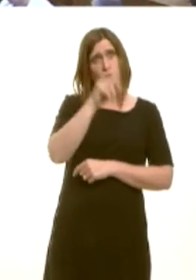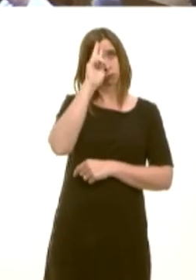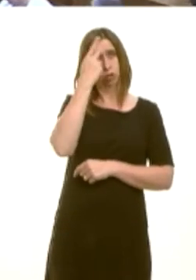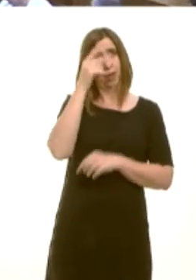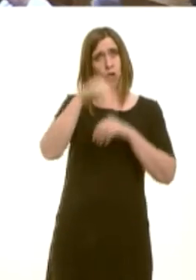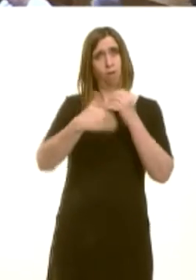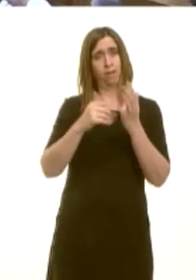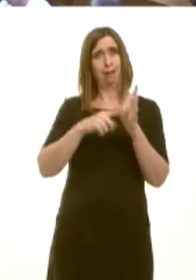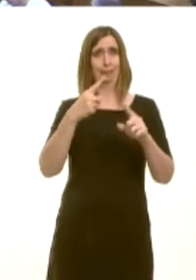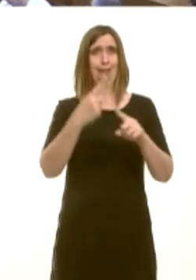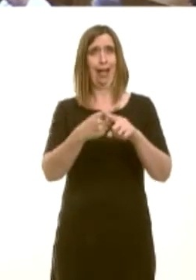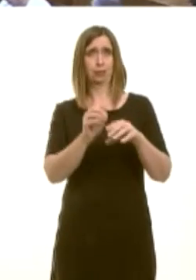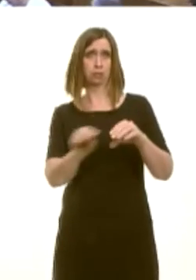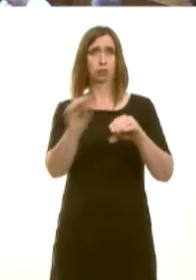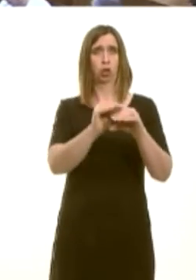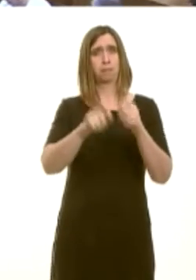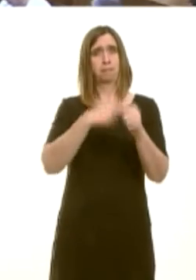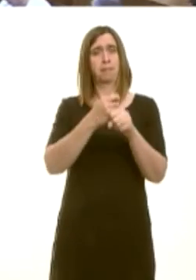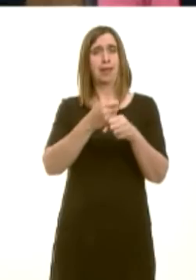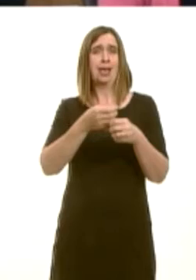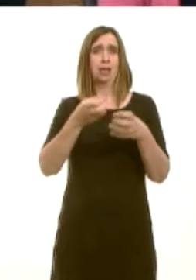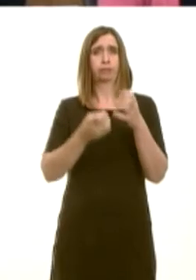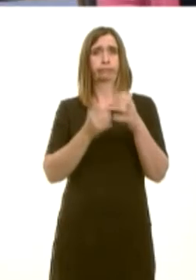drinks? Carwyn Jones: As regards the tax itself, itís